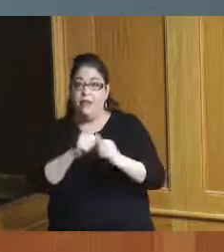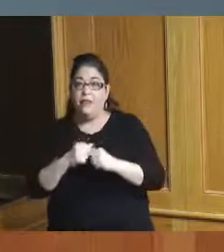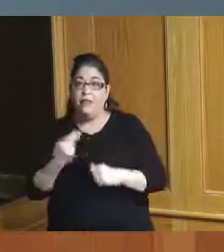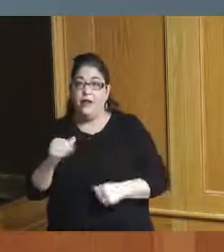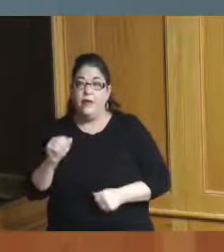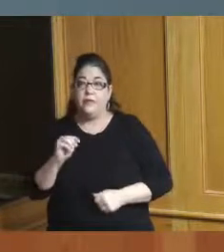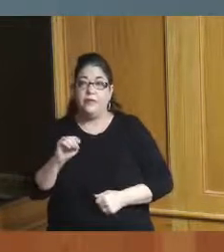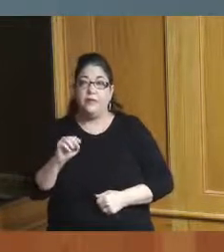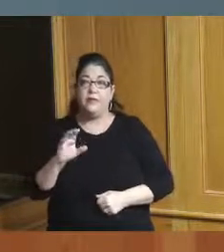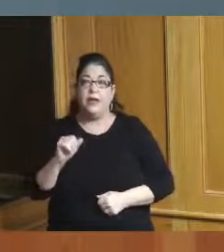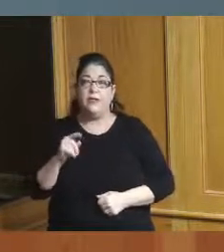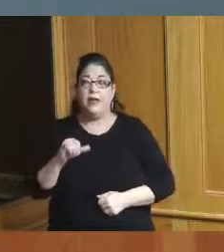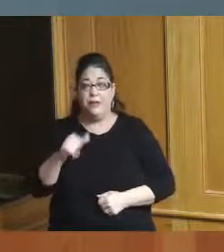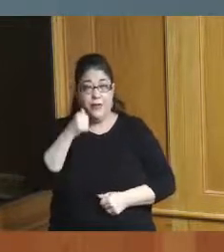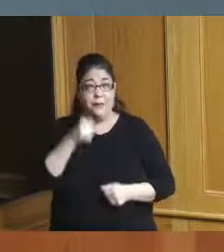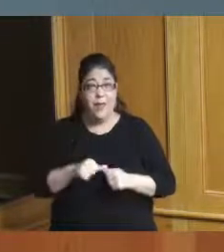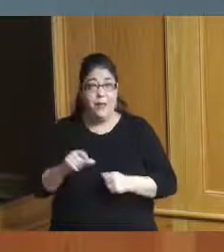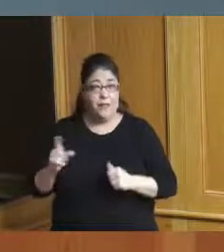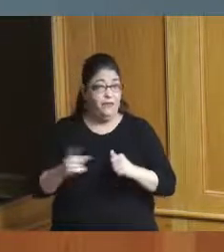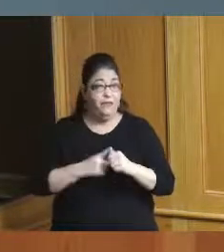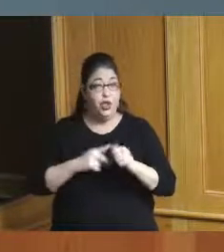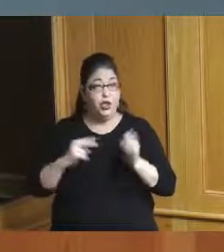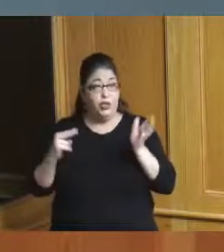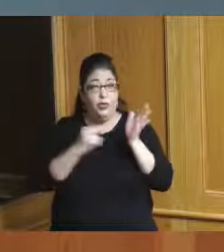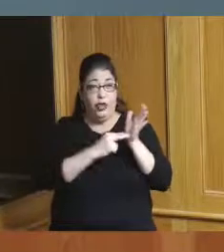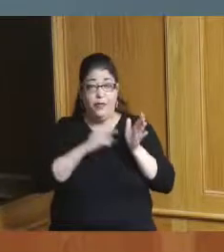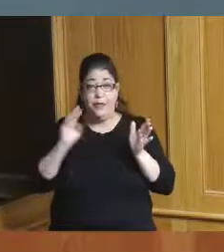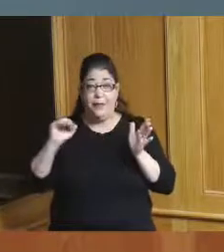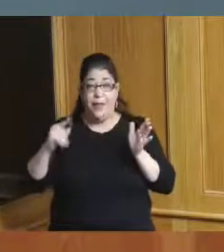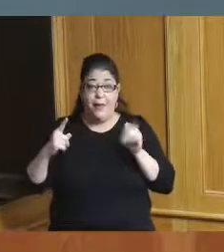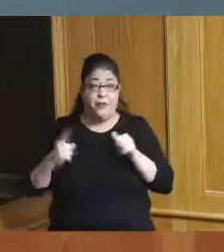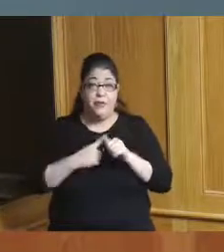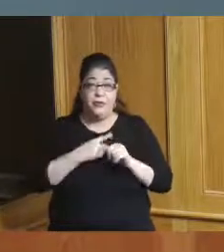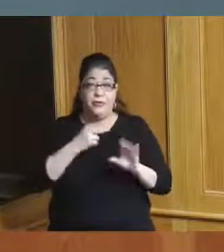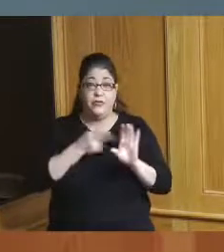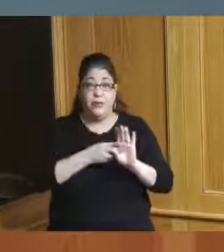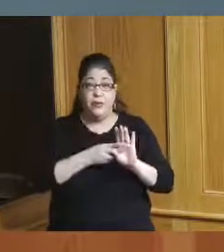I can remember when I first looked at the map when I first came there were many more than